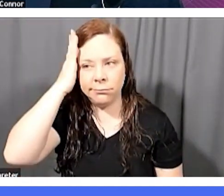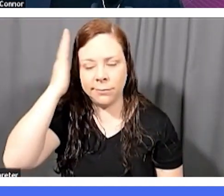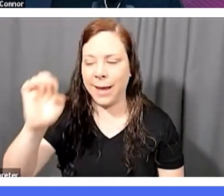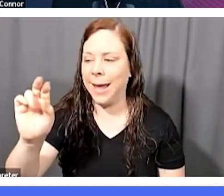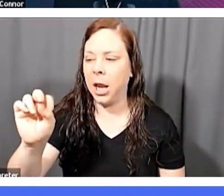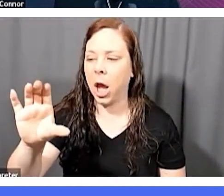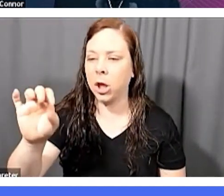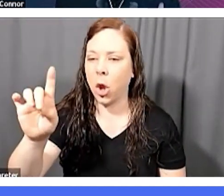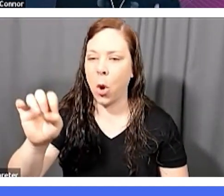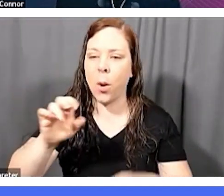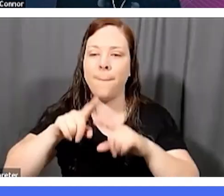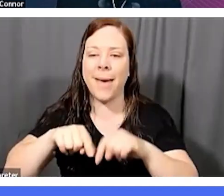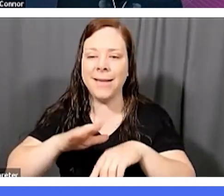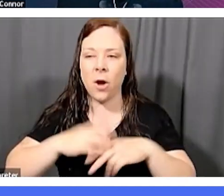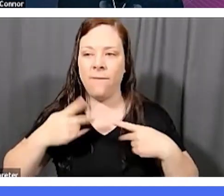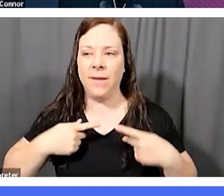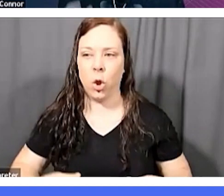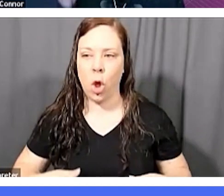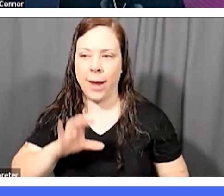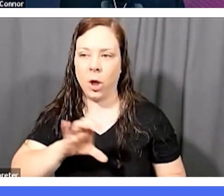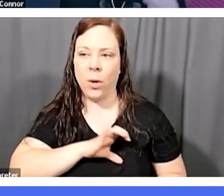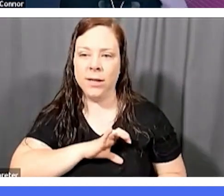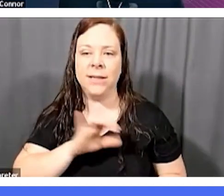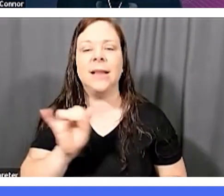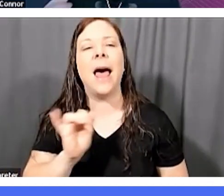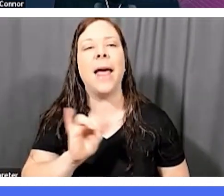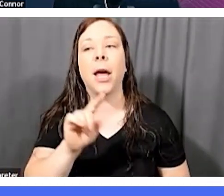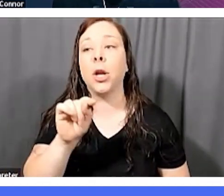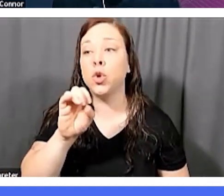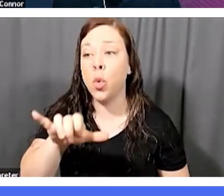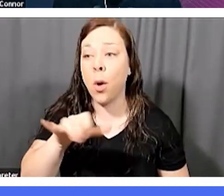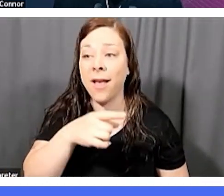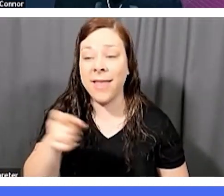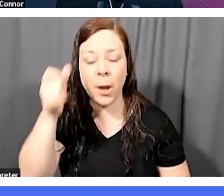So think about it as they remember their toy based on the color, the shape, the sound.